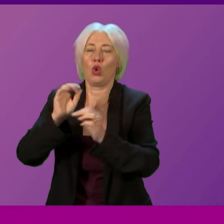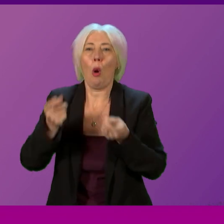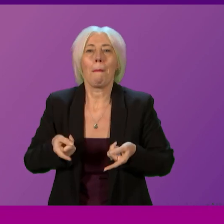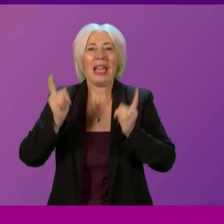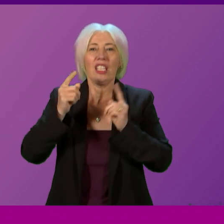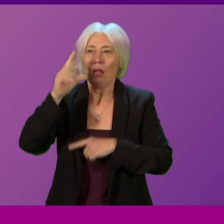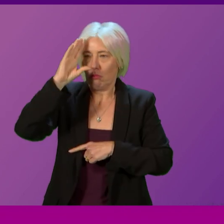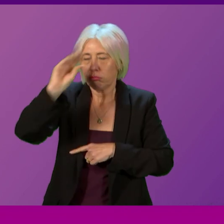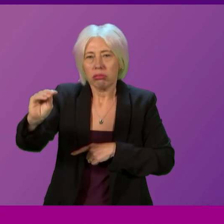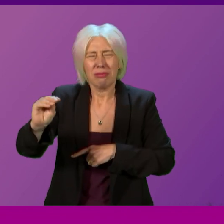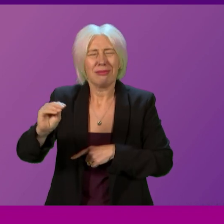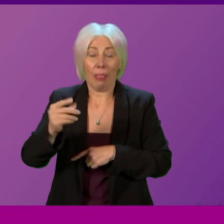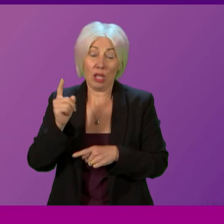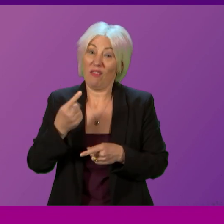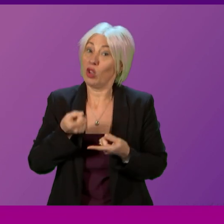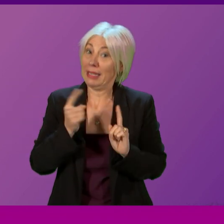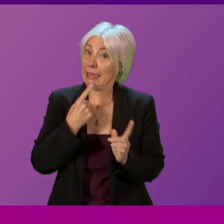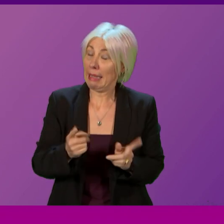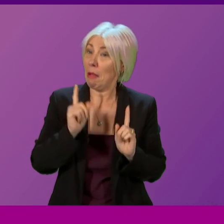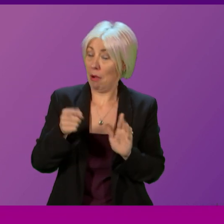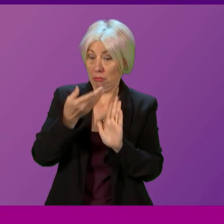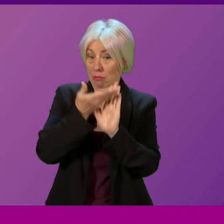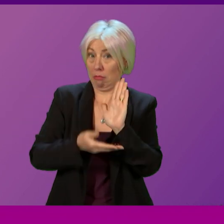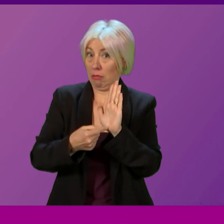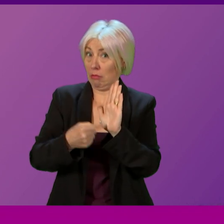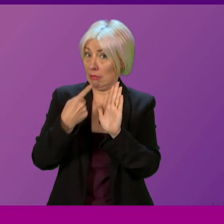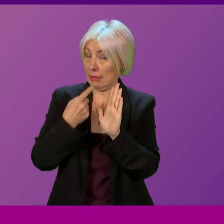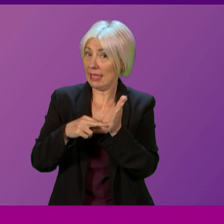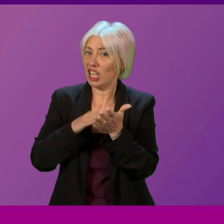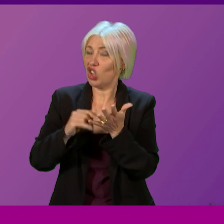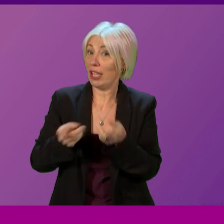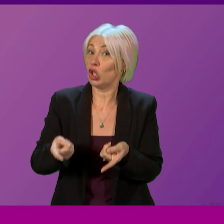Minister has said—but the reports clearly state that NHS chiefs here in Scotland are